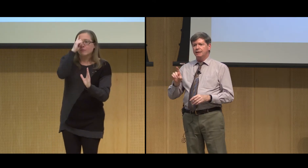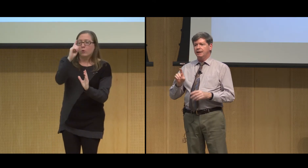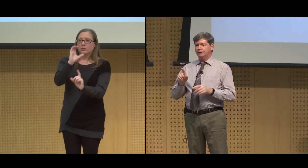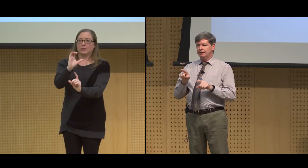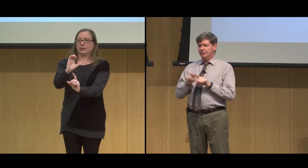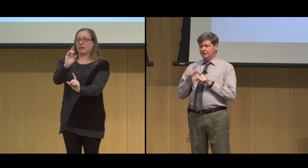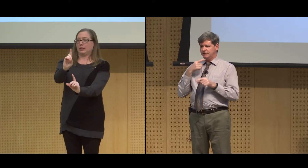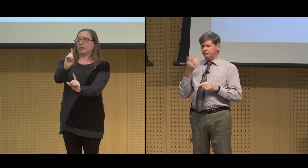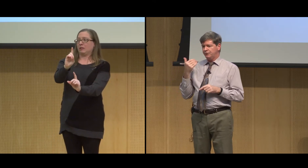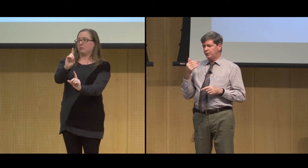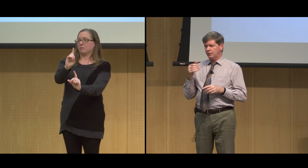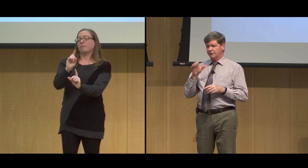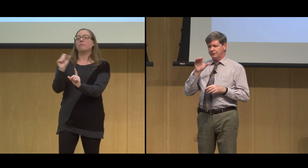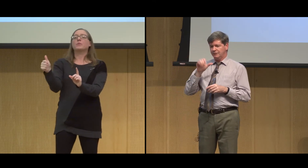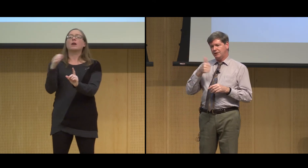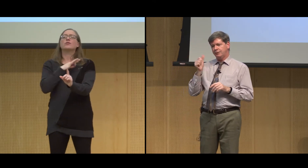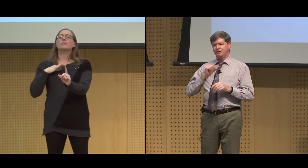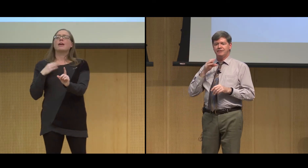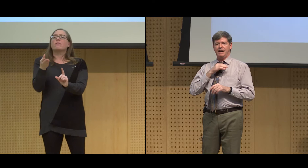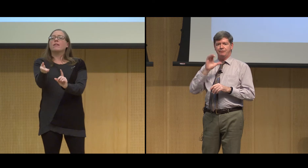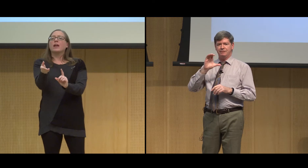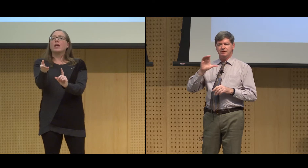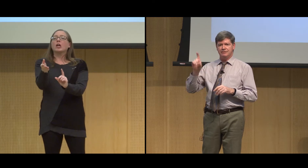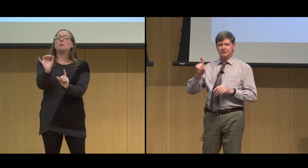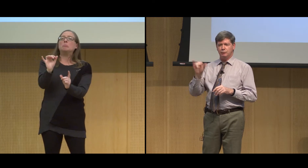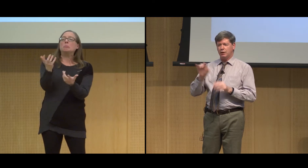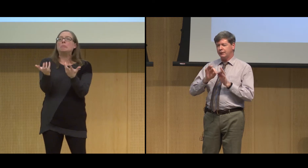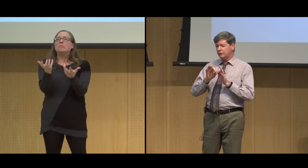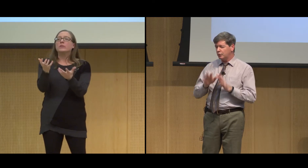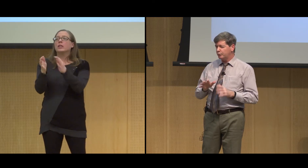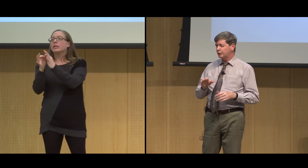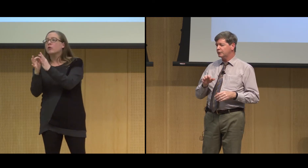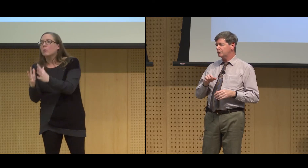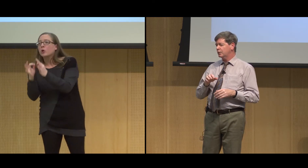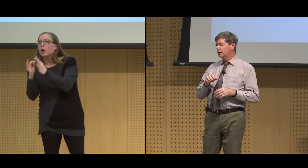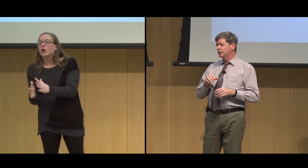And, as I said before, the other staff of CCD were like interpreters or--